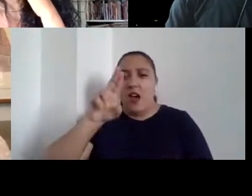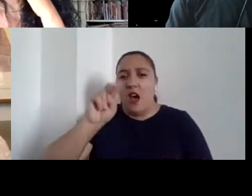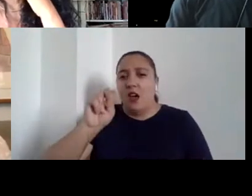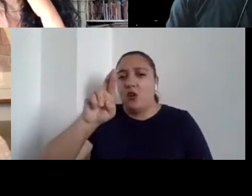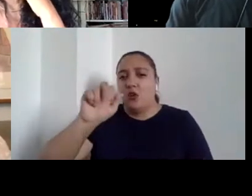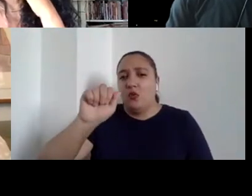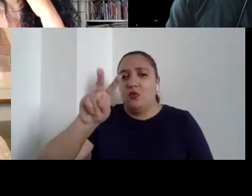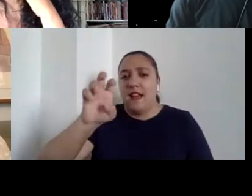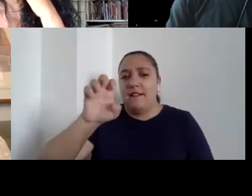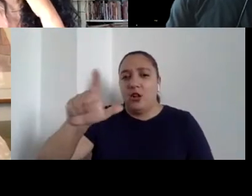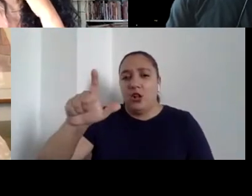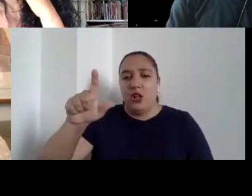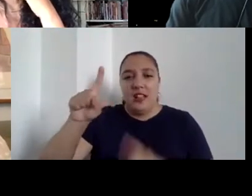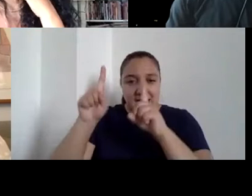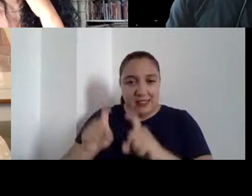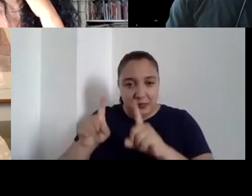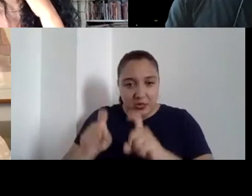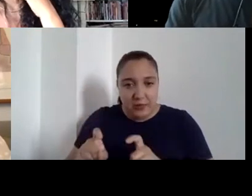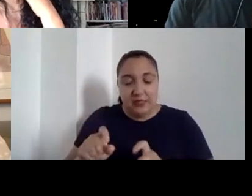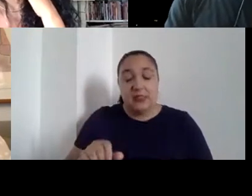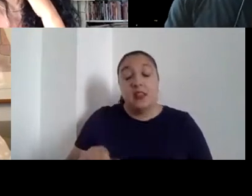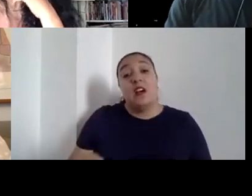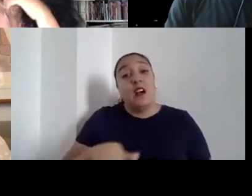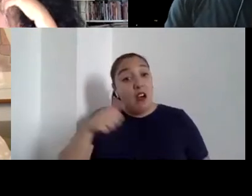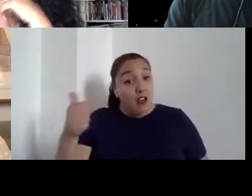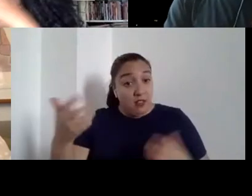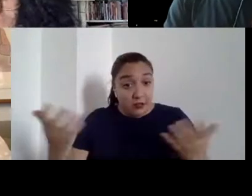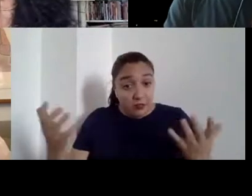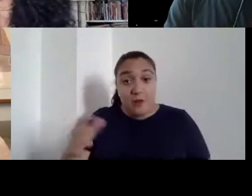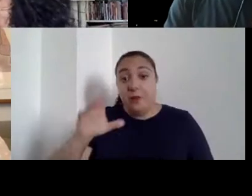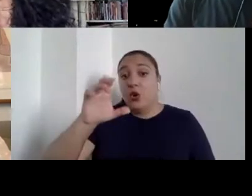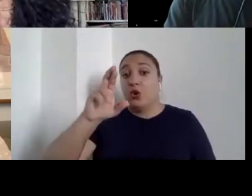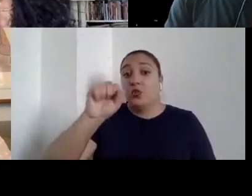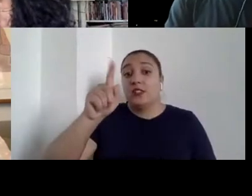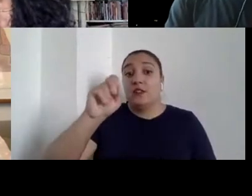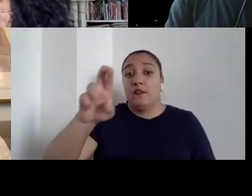K. Morgan's work on his native Hawaii identity.